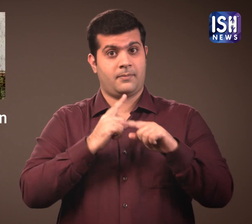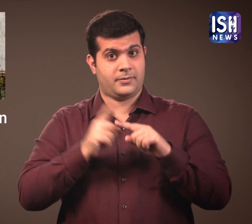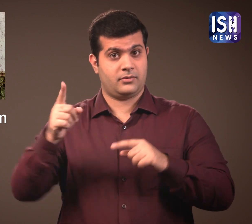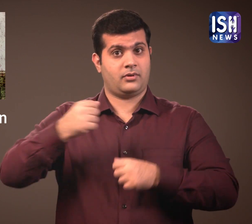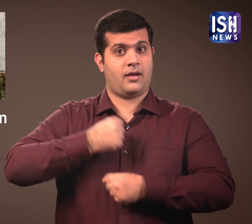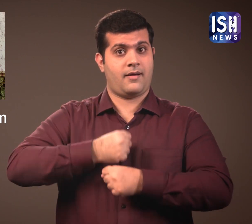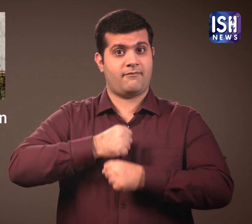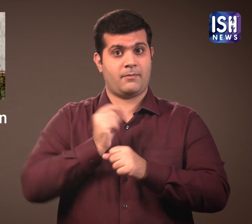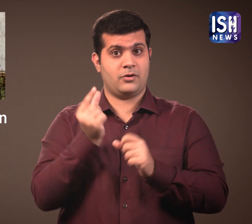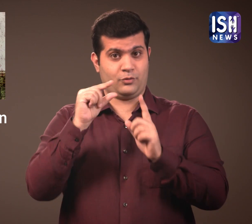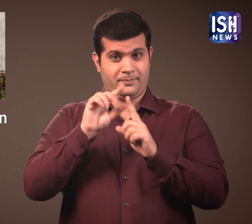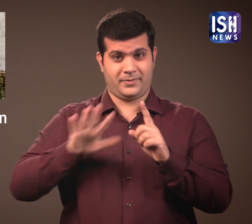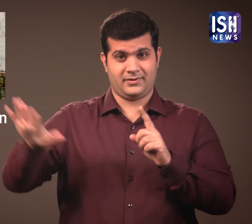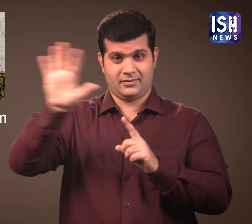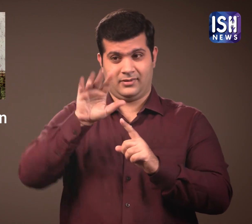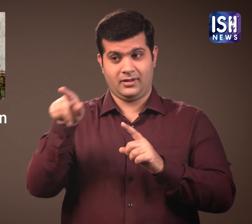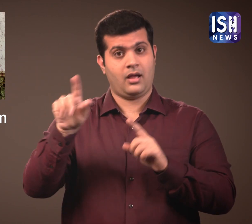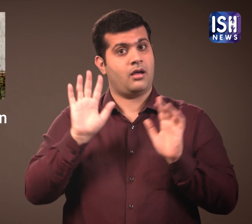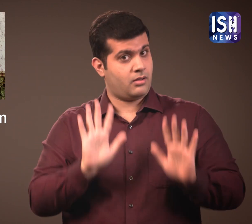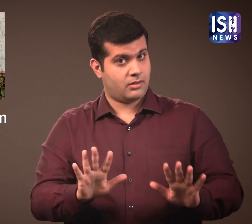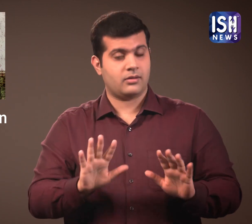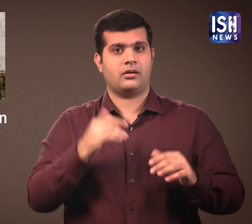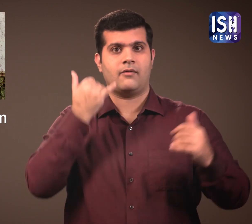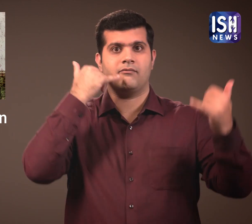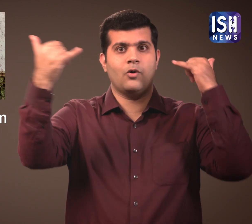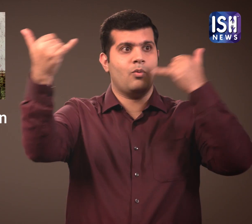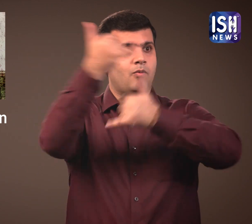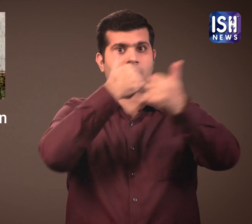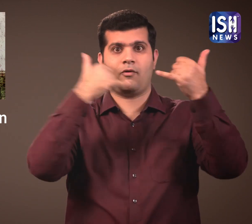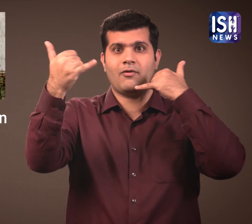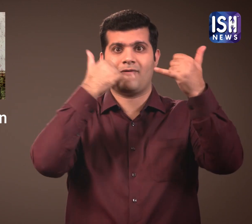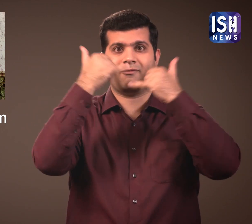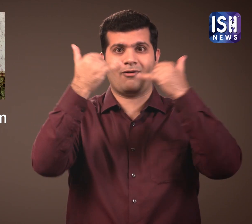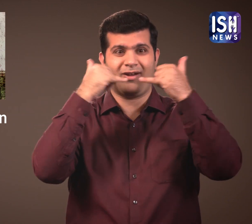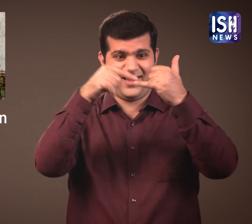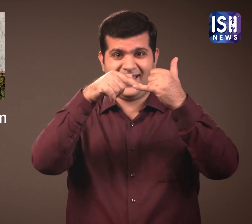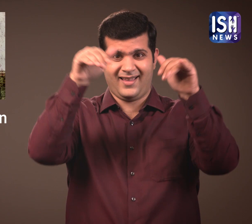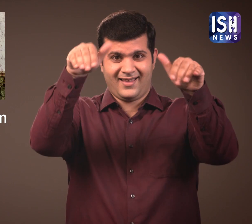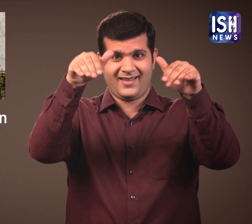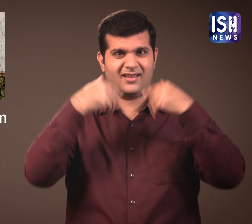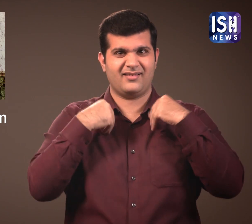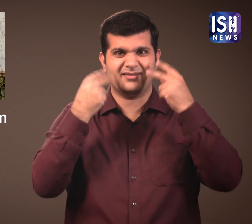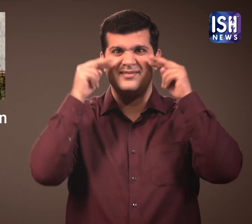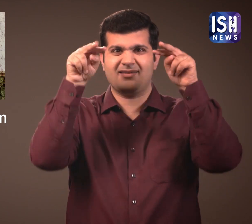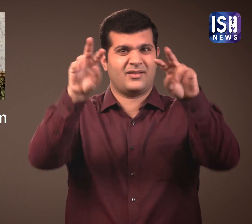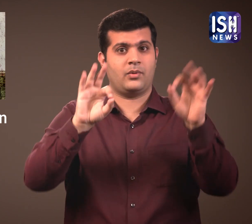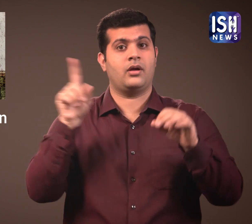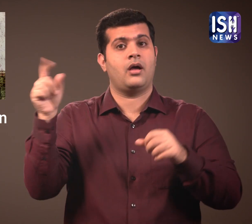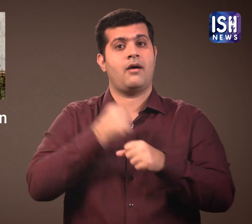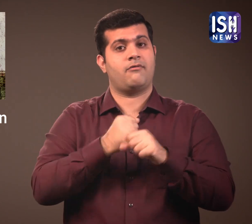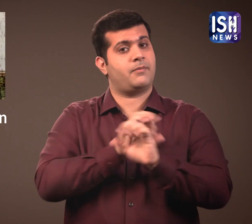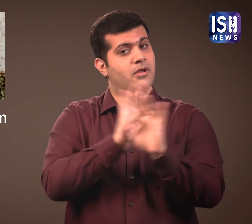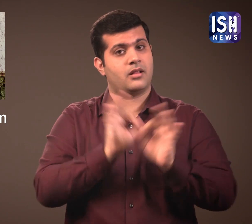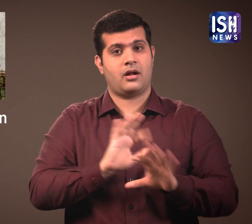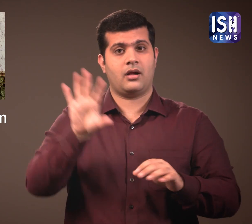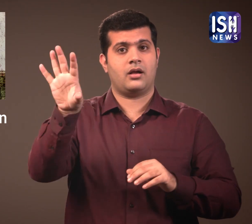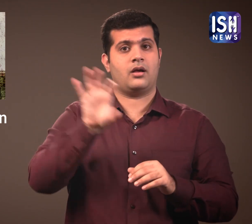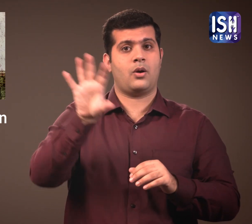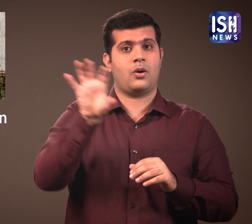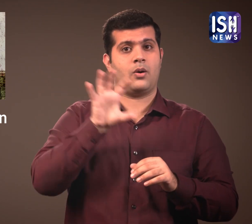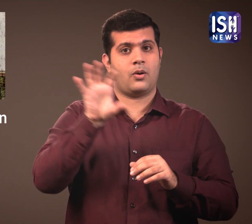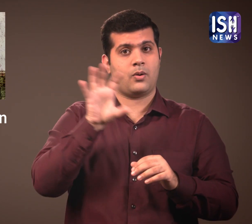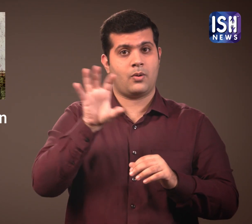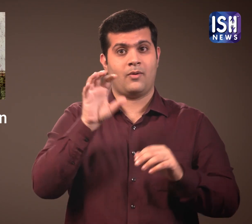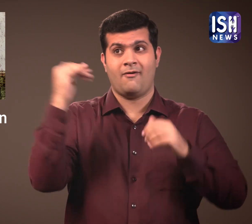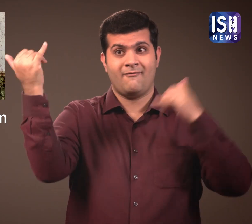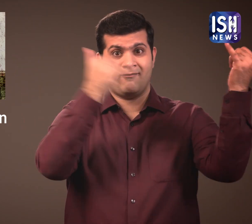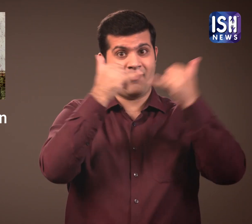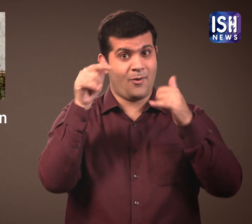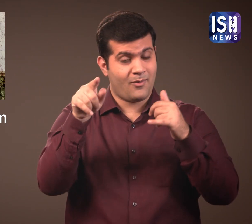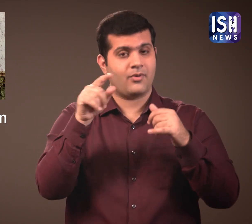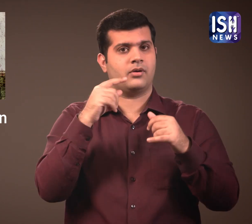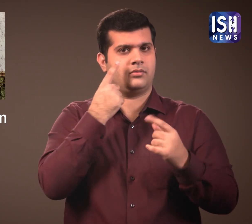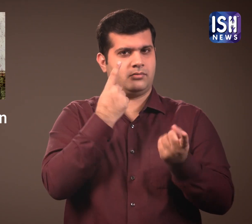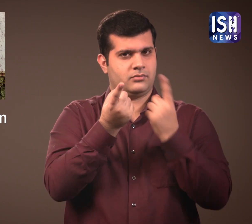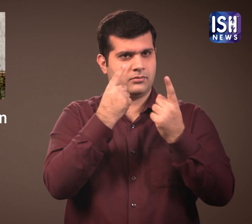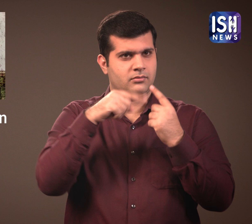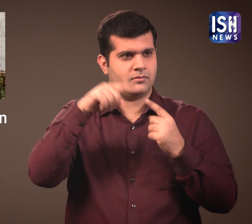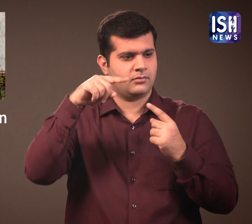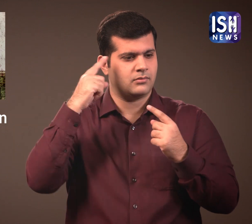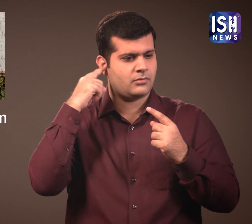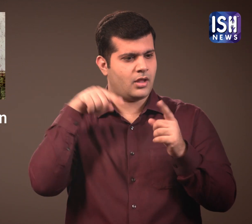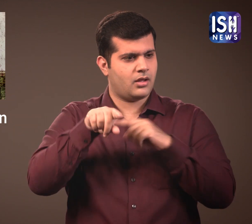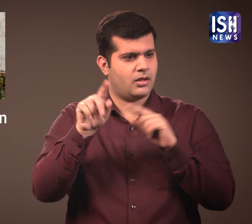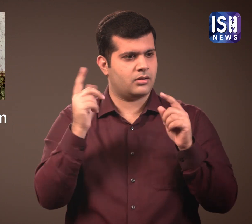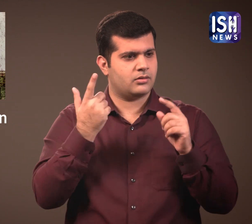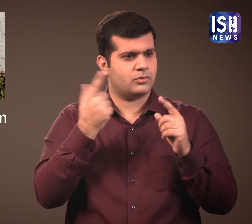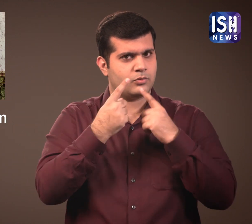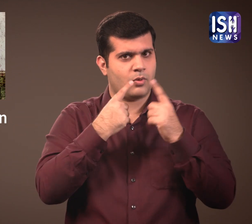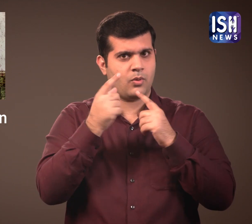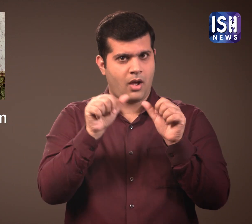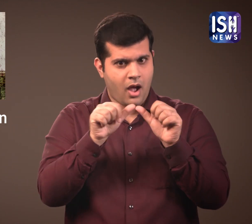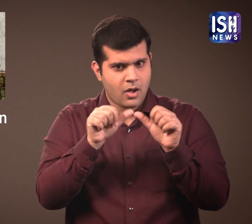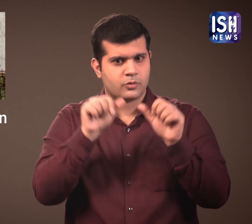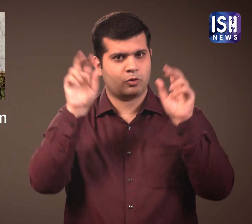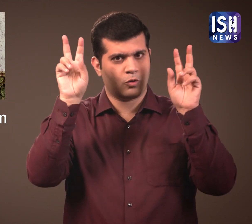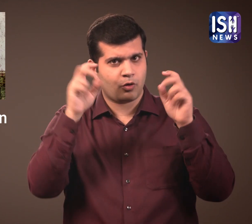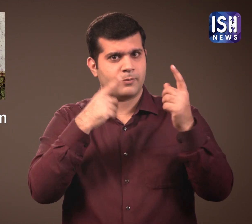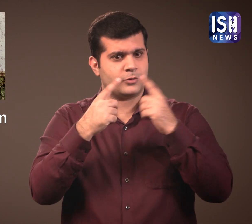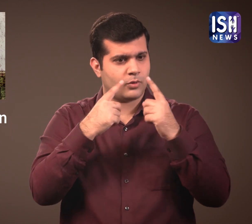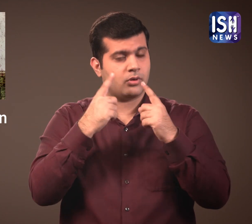All calls will be recorded and scanned by the UP government to check for conversations about Ayodhya & if someone does then